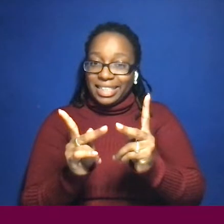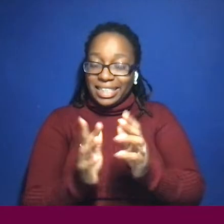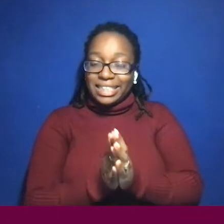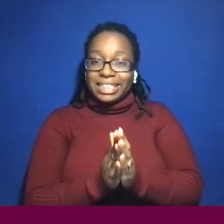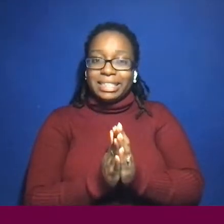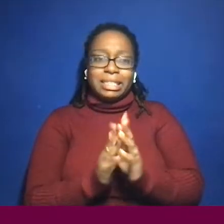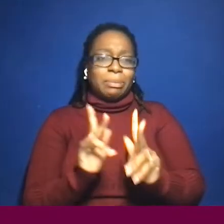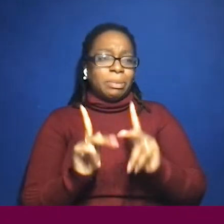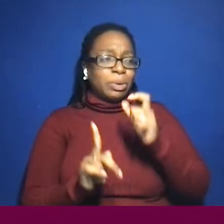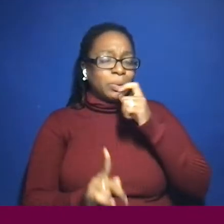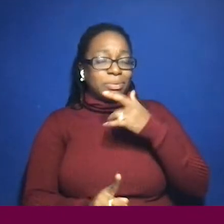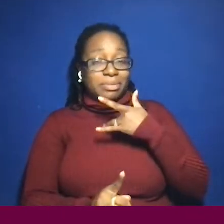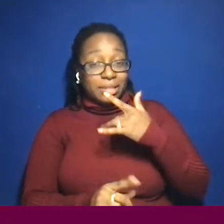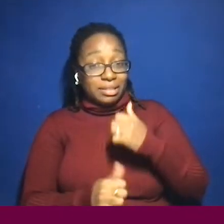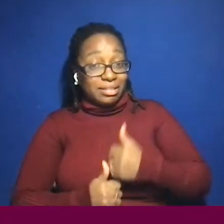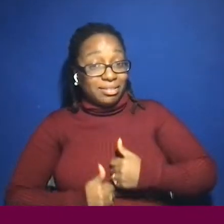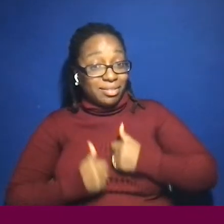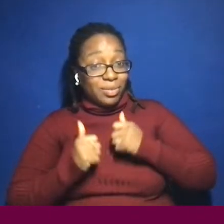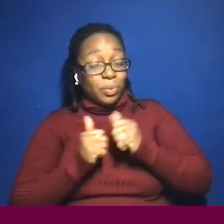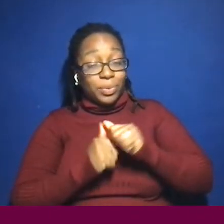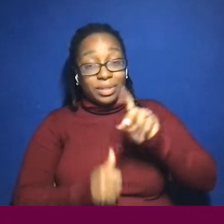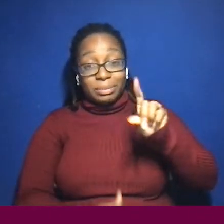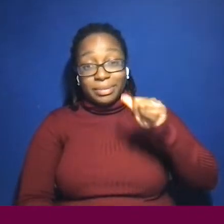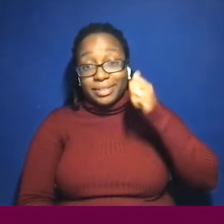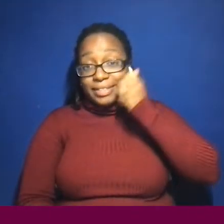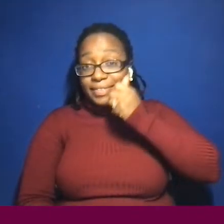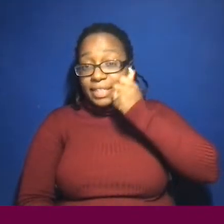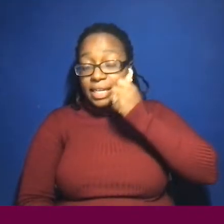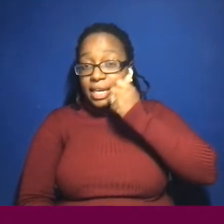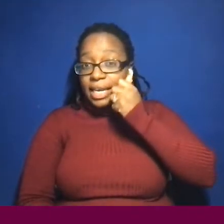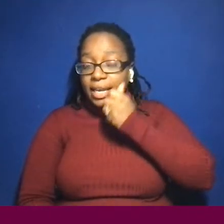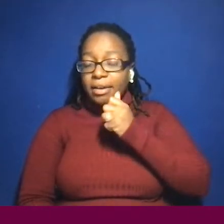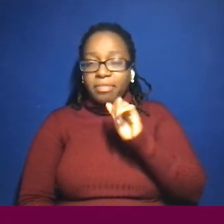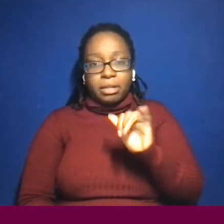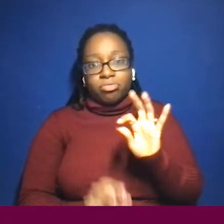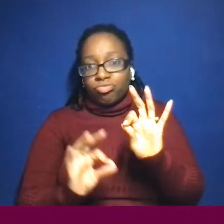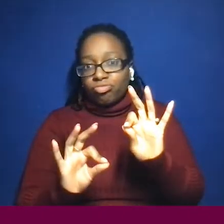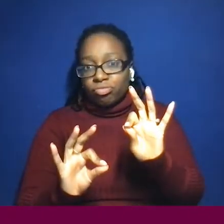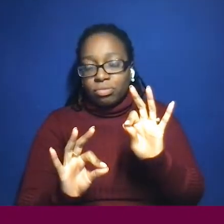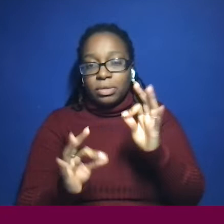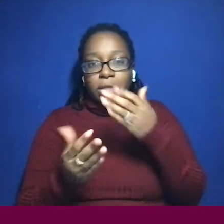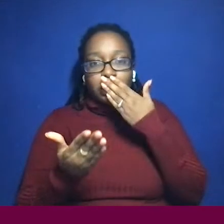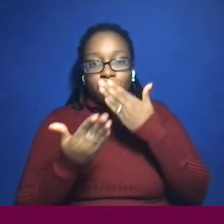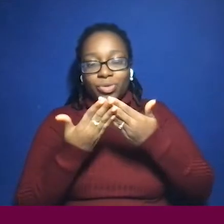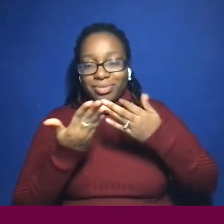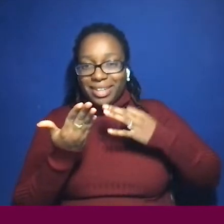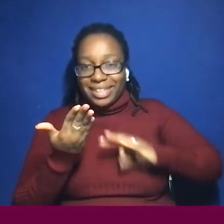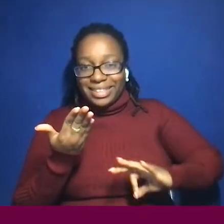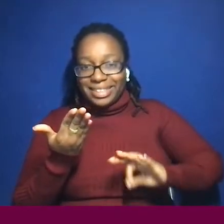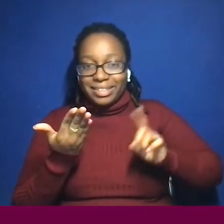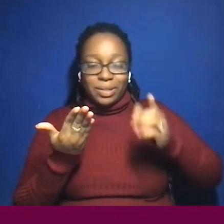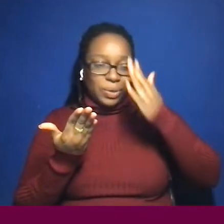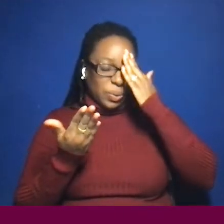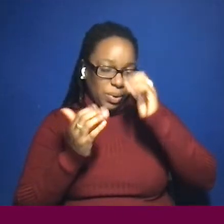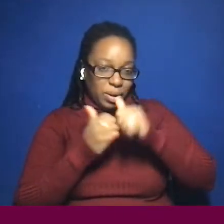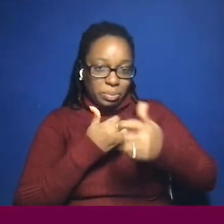disabilities, and that being an asset to planners who work on emergency response, that that should